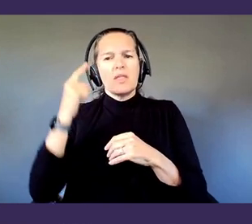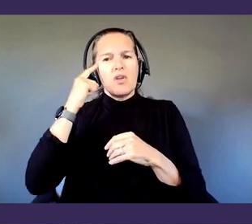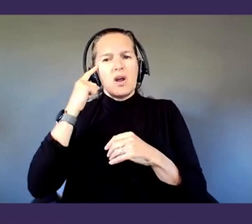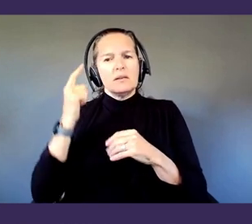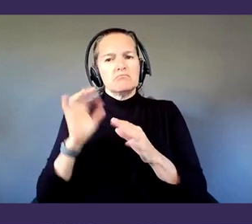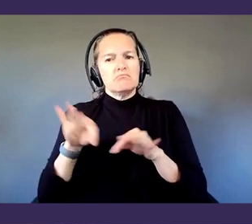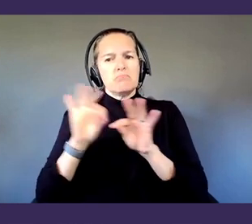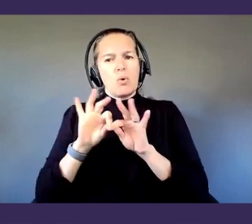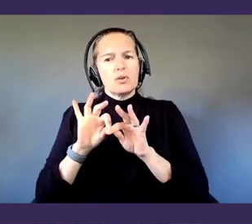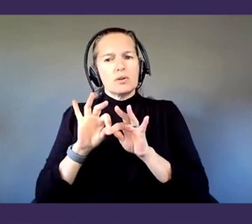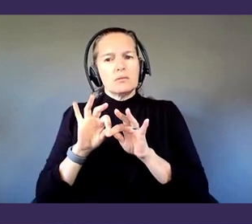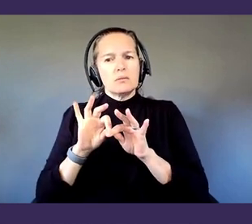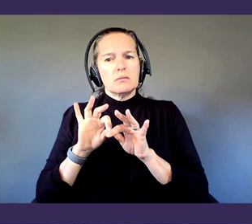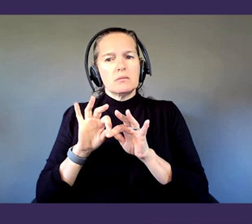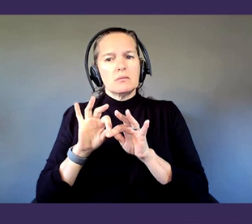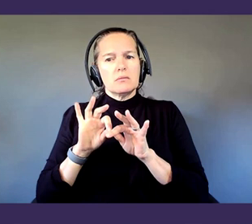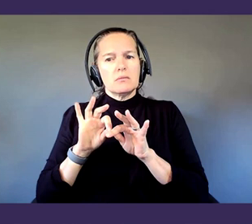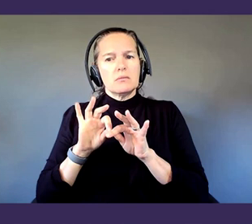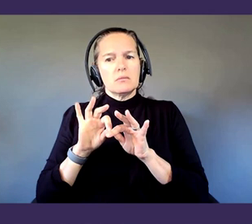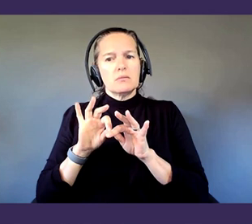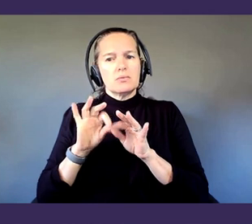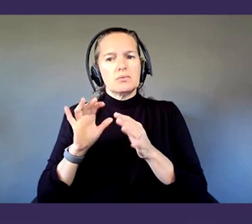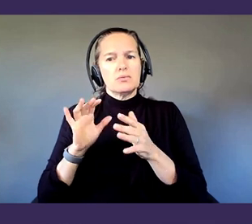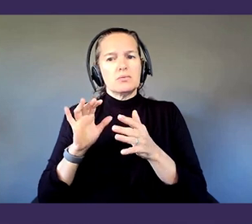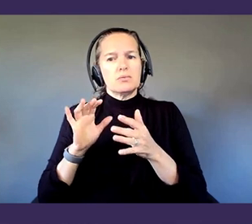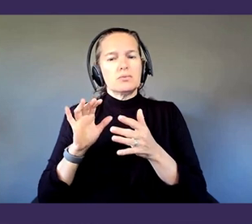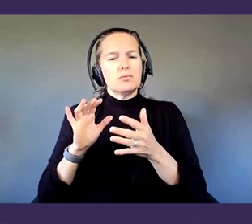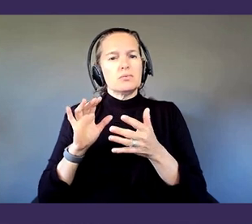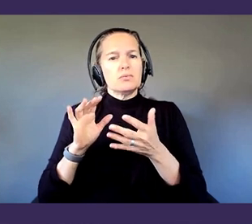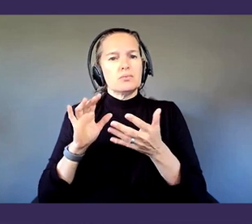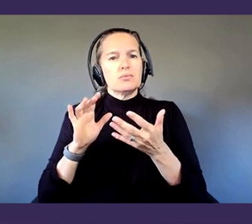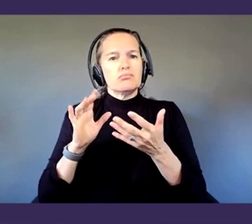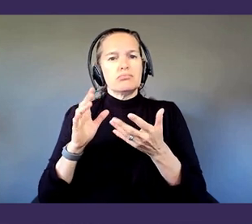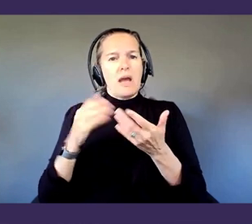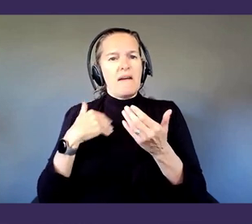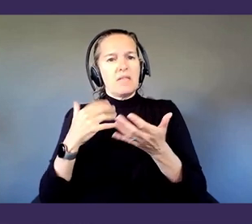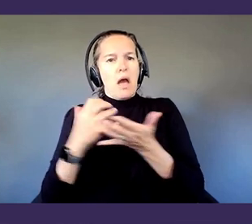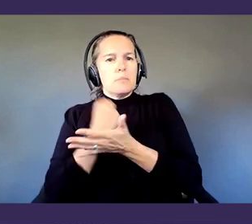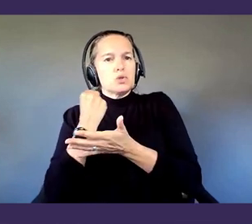to also give them the opportunity to either get involved or not.